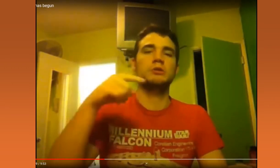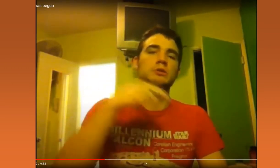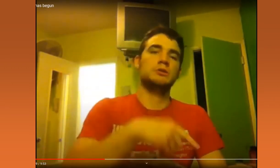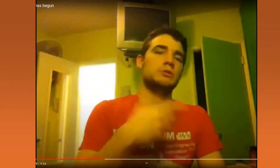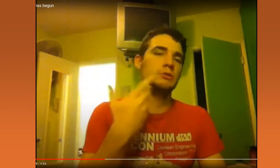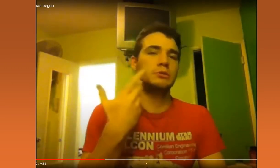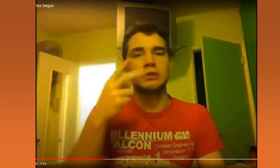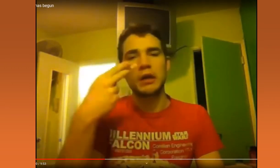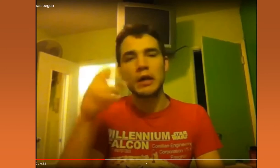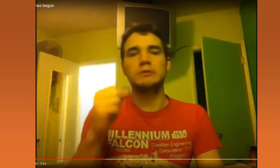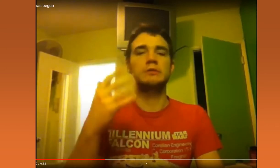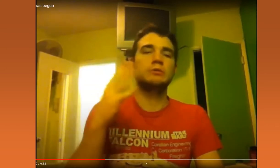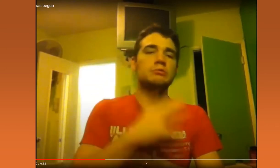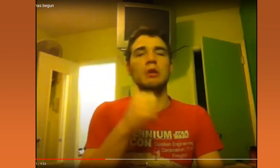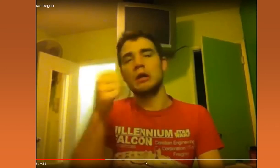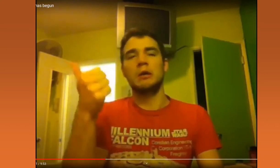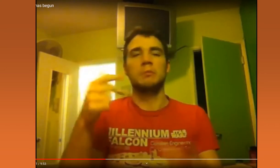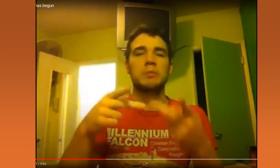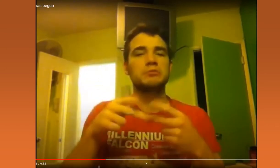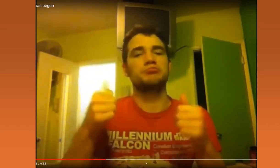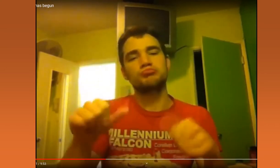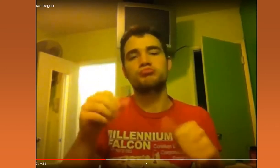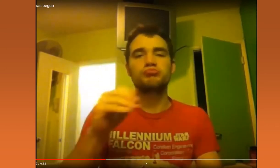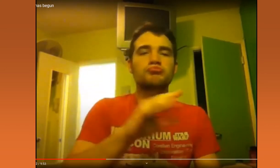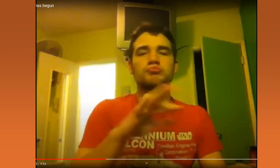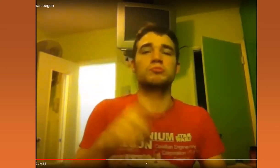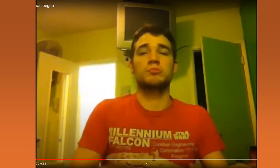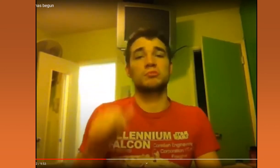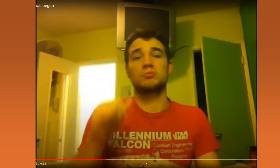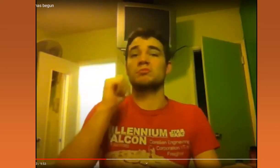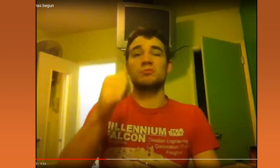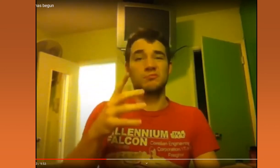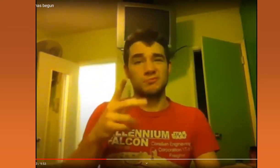Yeah, I've done stuff in college and high school.